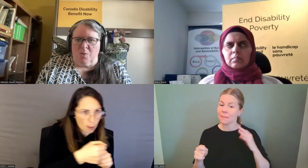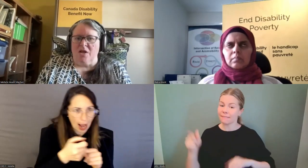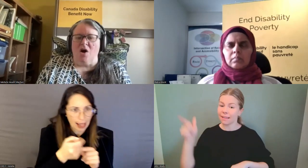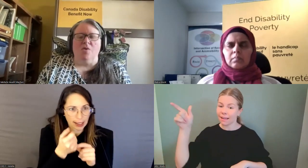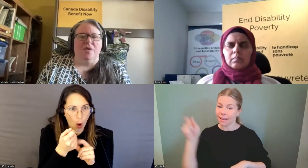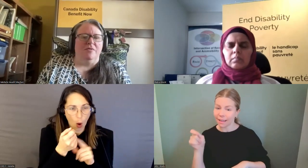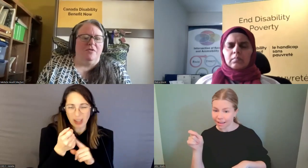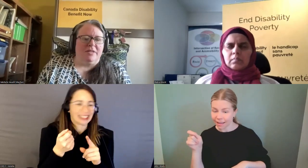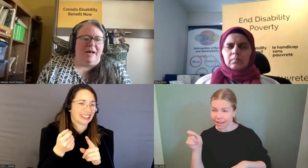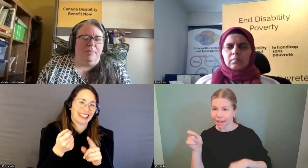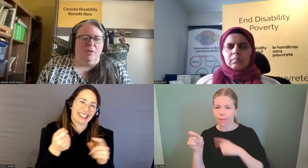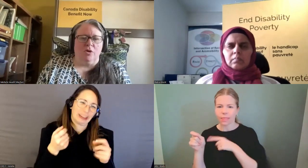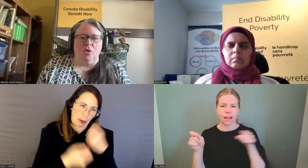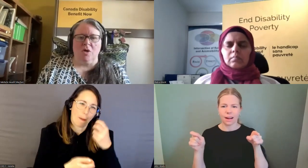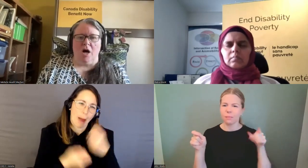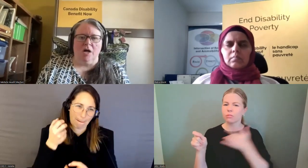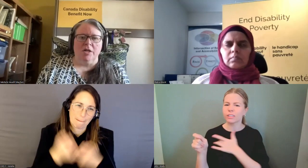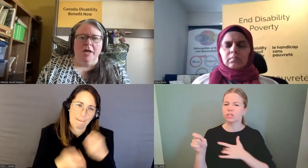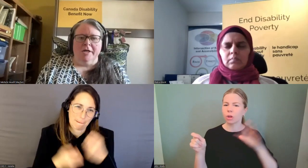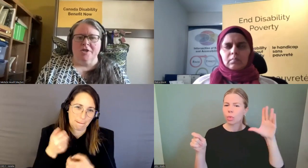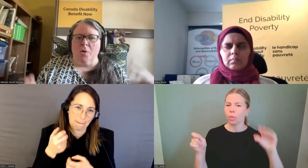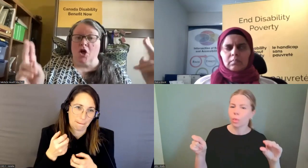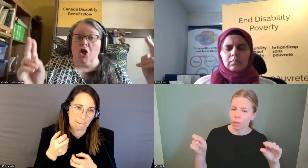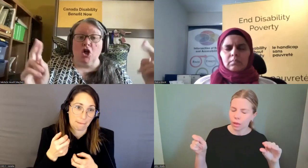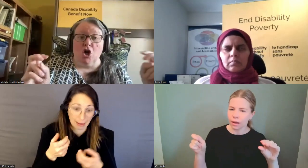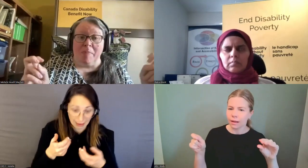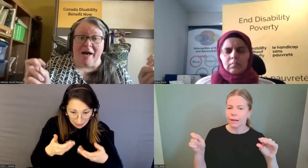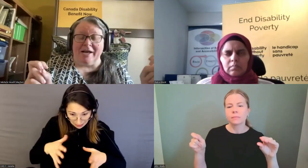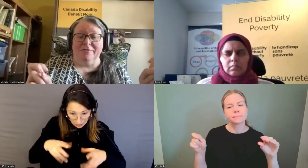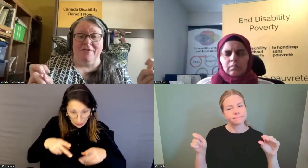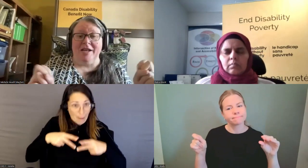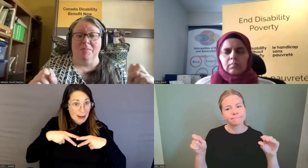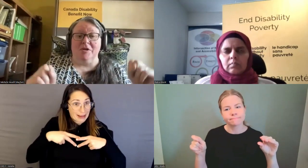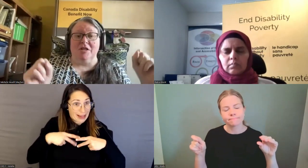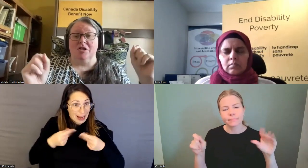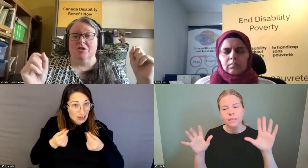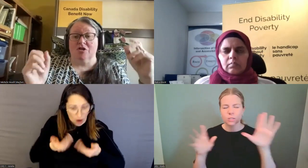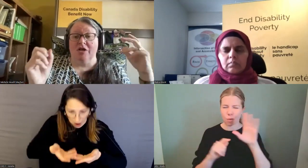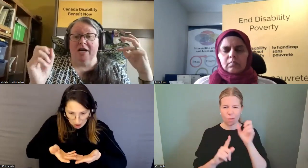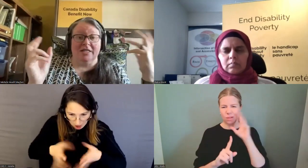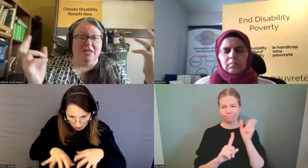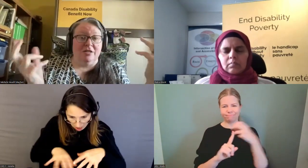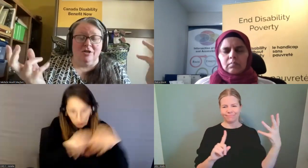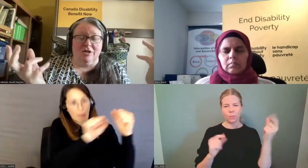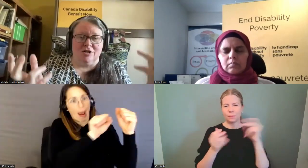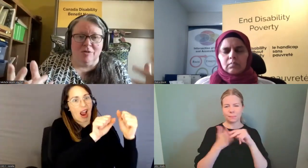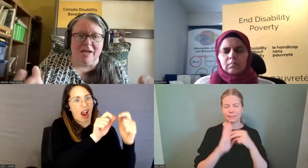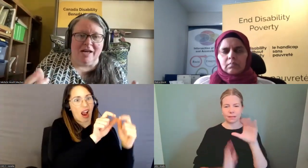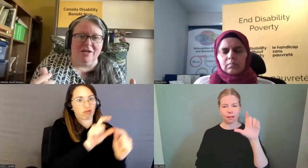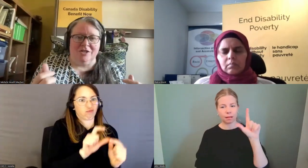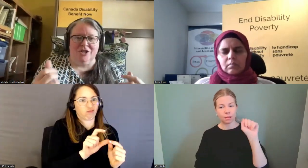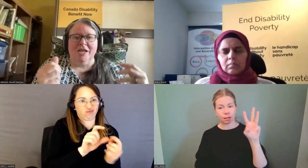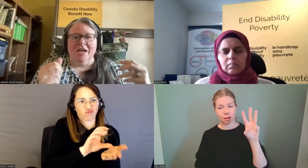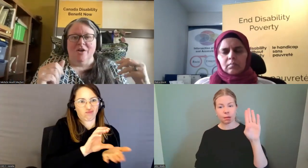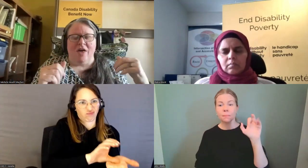WE KNOW, FOR EXAMPLE -- FOR A CLAWBACK FOR ANYONE WHO HASN'T HEARD THE TERMINOLOGY, THAT